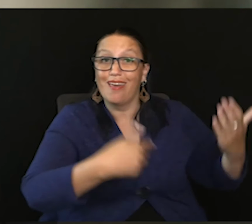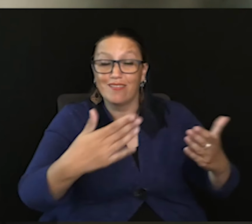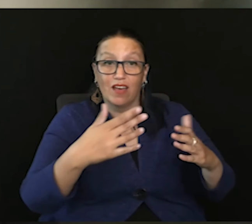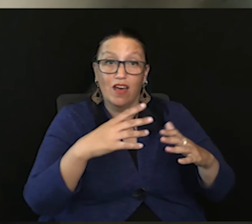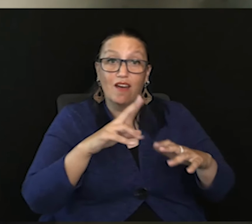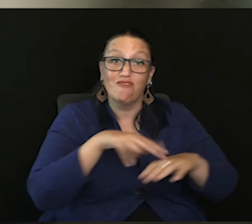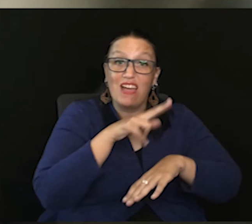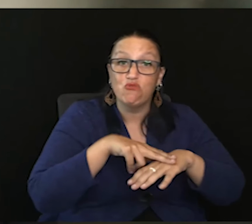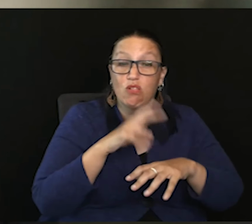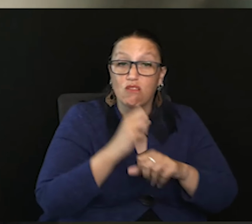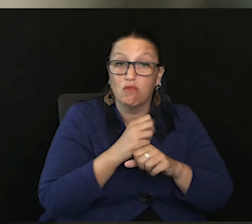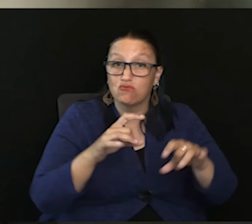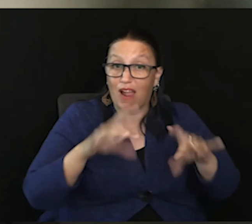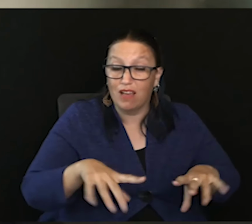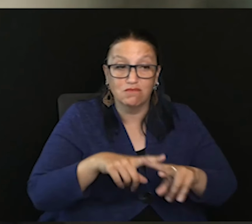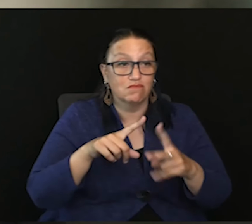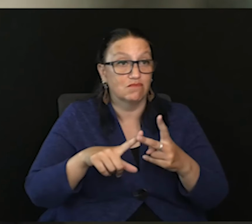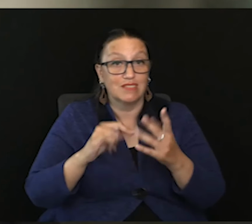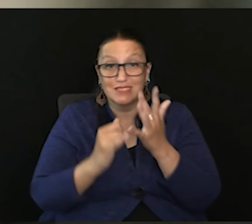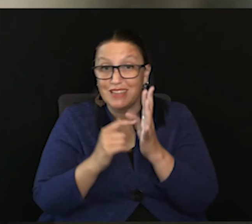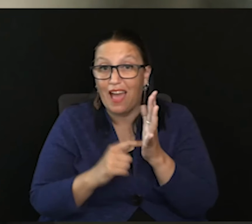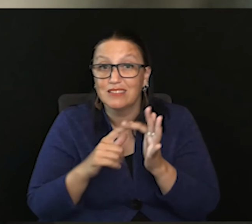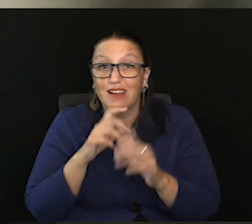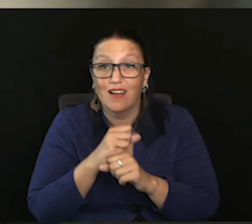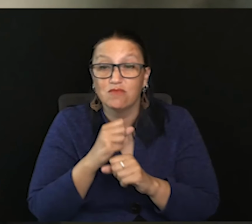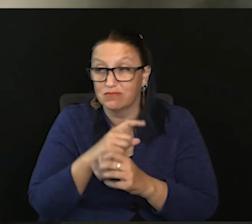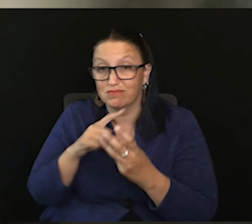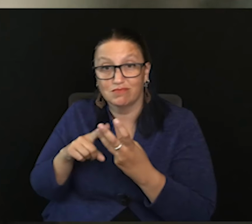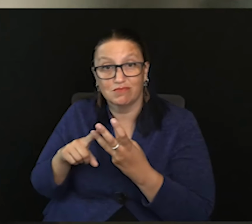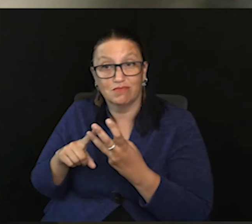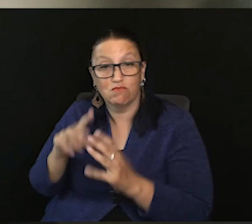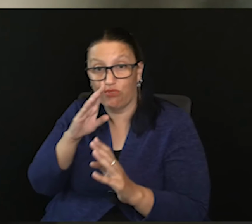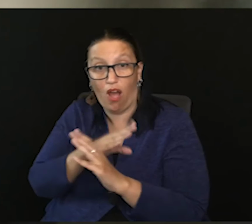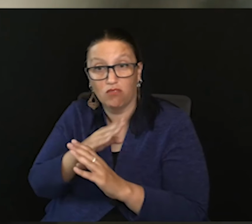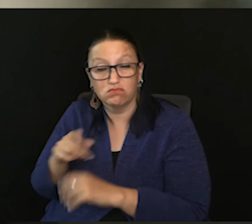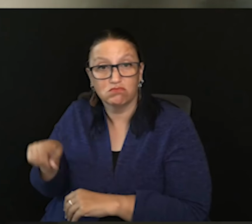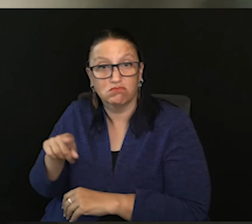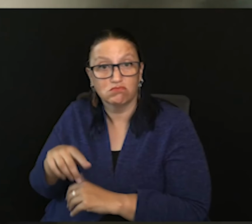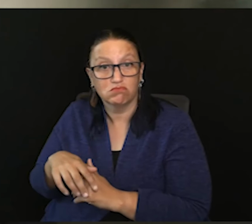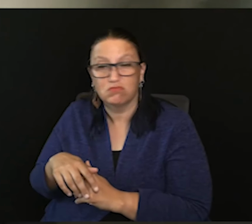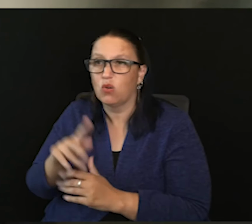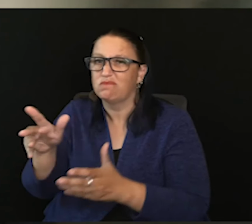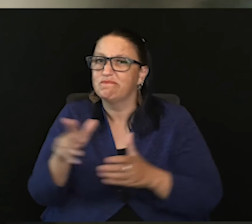state, and to community or private purchasers. But where those claims have been made,